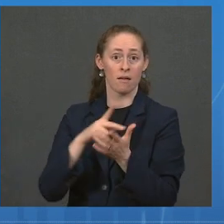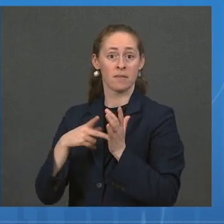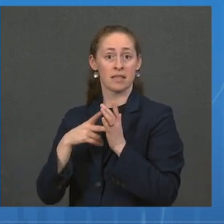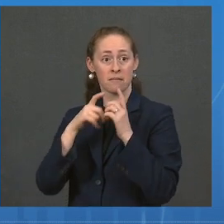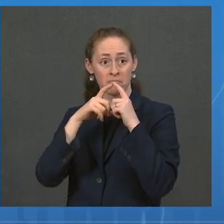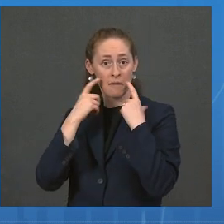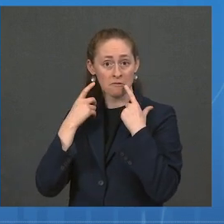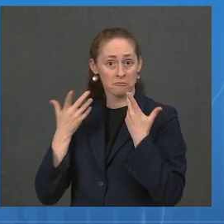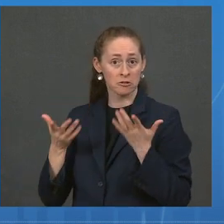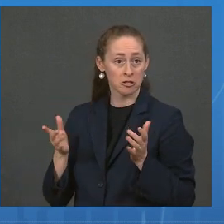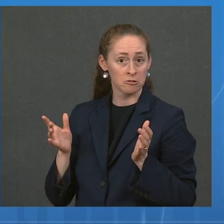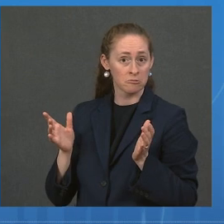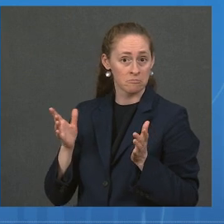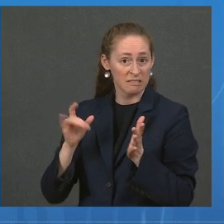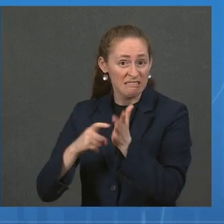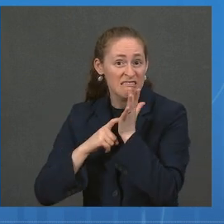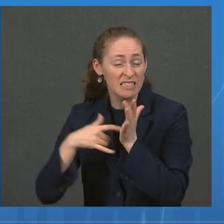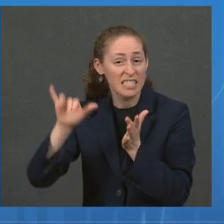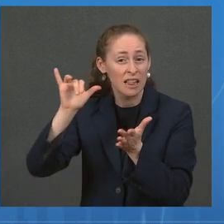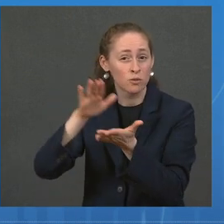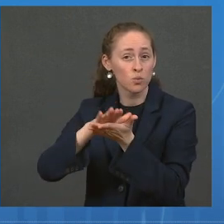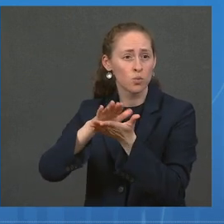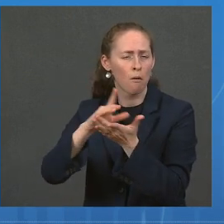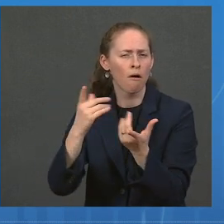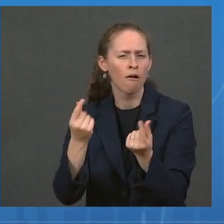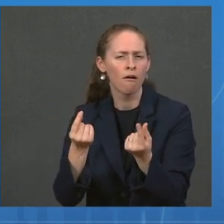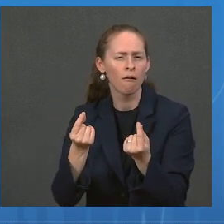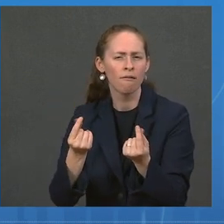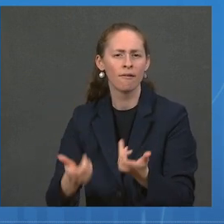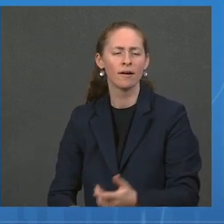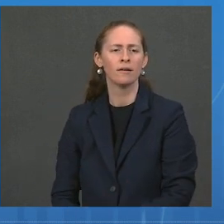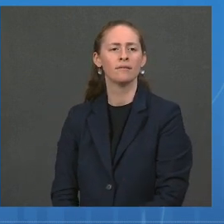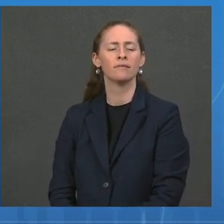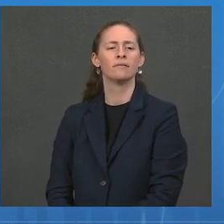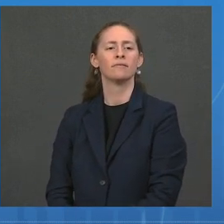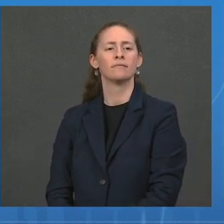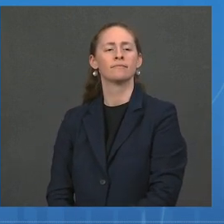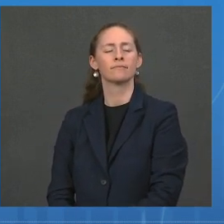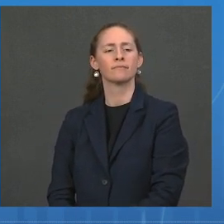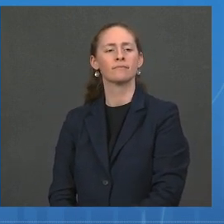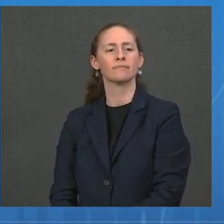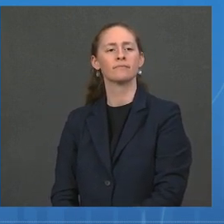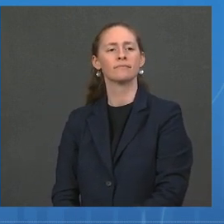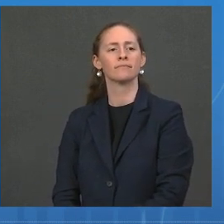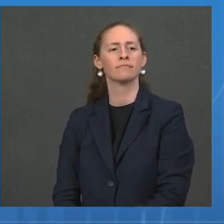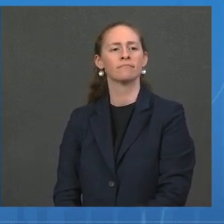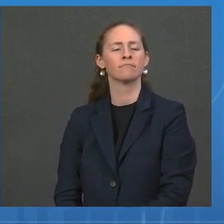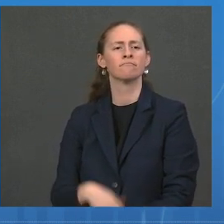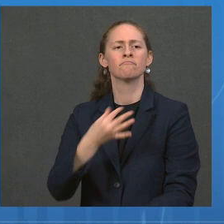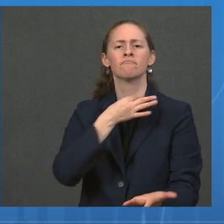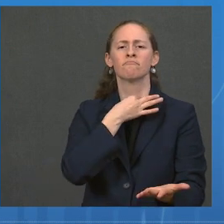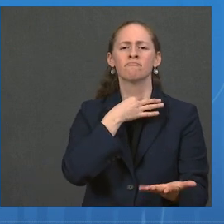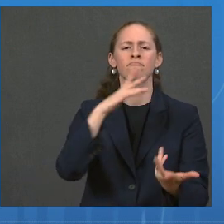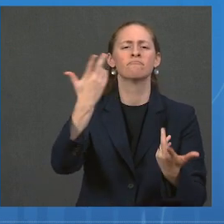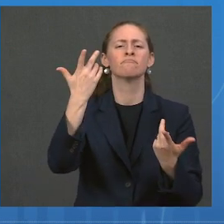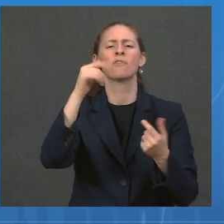I was hoping you might be able to address the potential -- some of the reporting regarding travel impacts -- on a different topic -- you know,